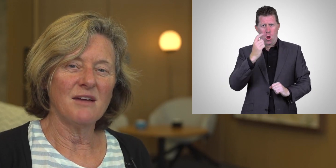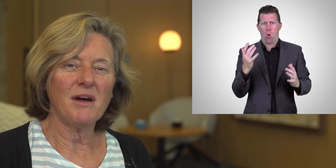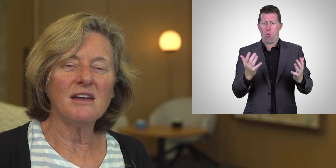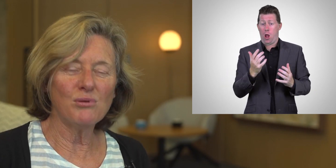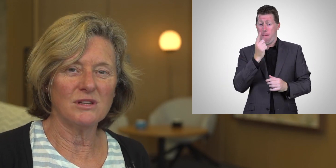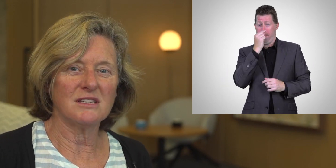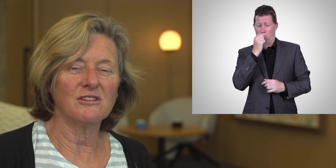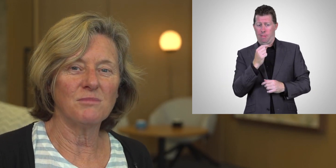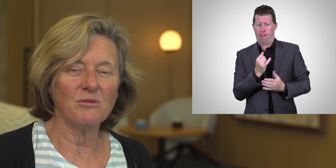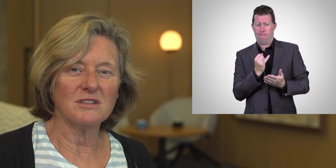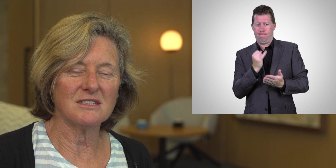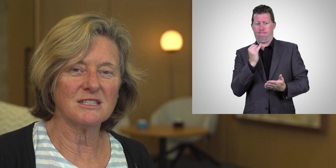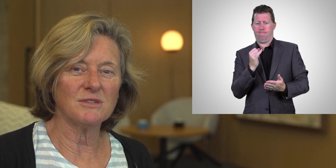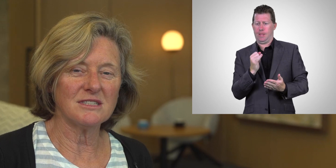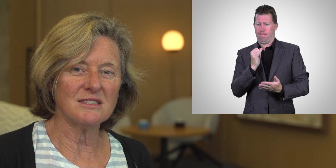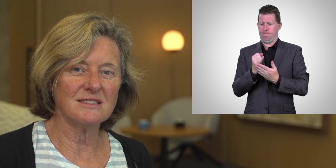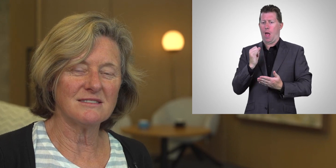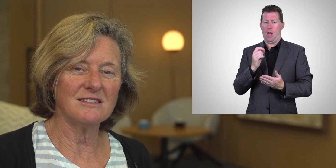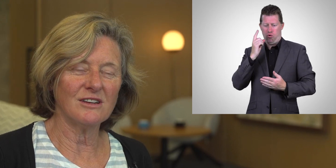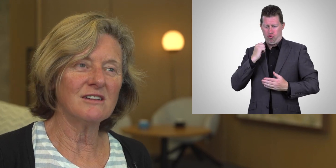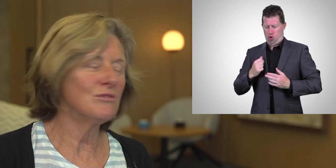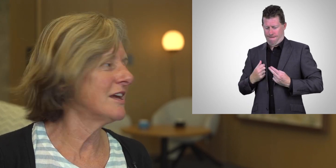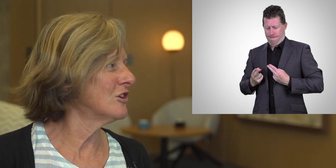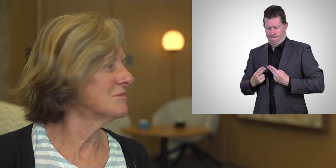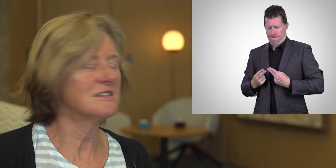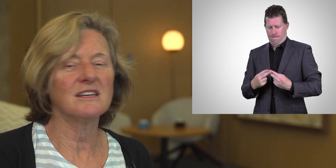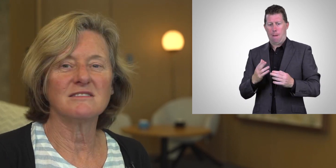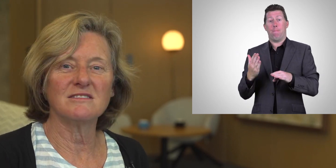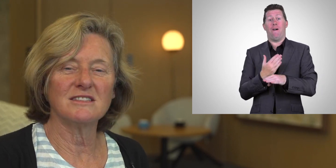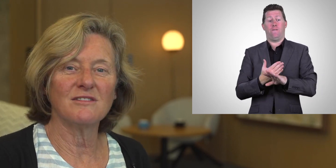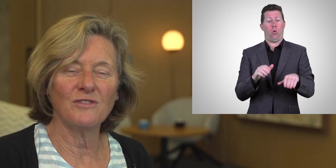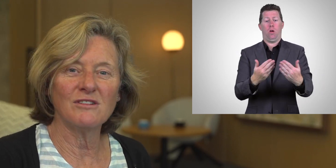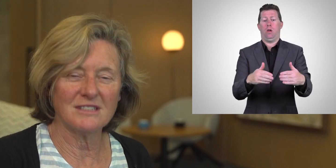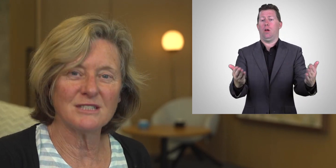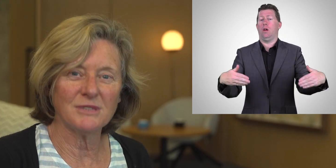pain points are going to be with assessments, it can really help to set a fair assessment.